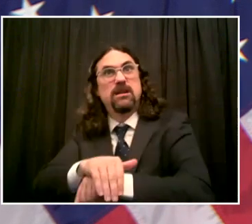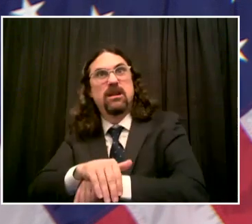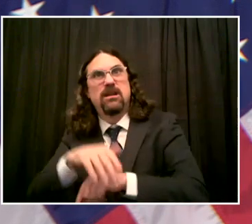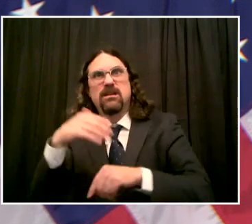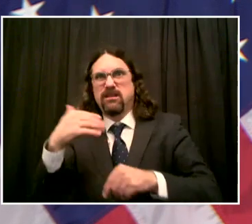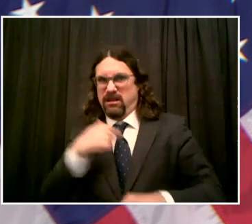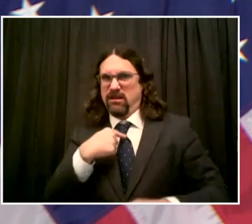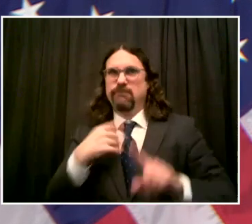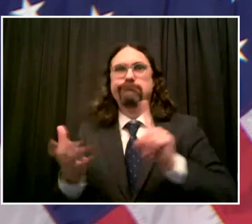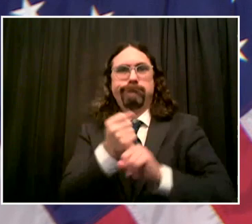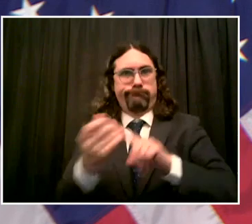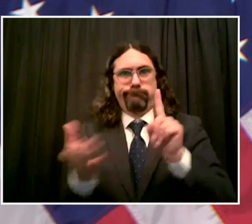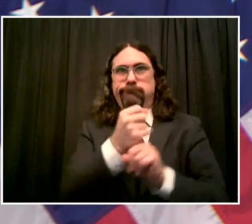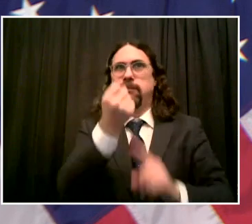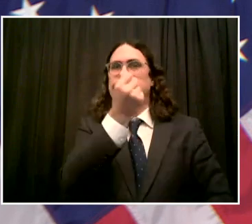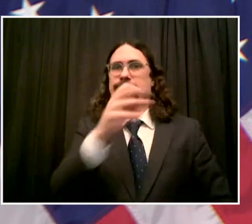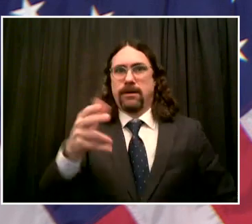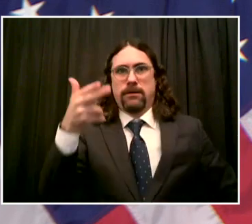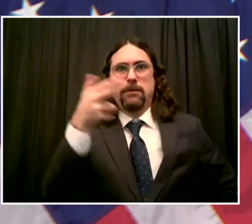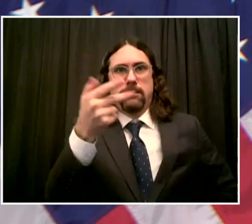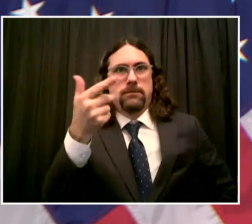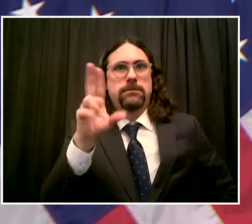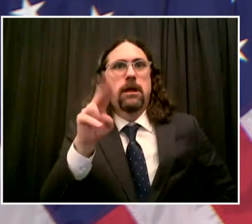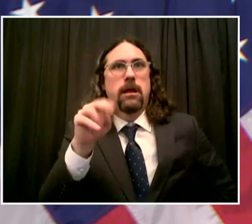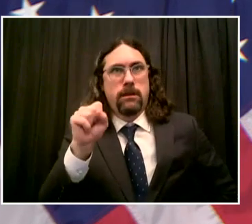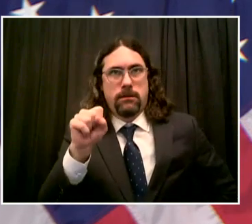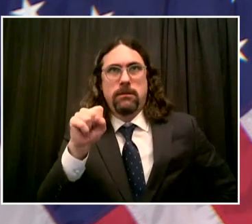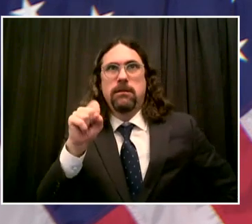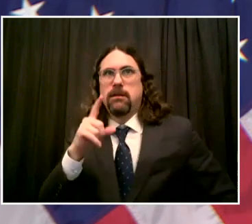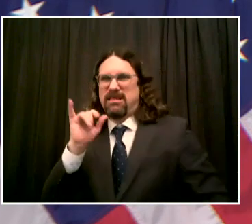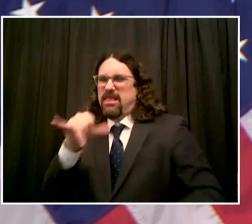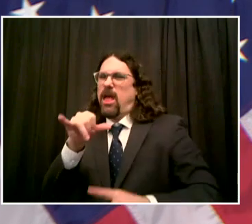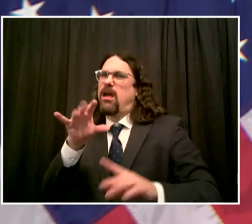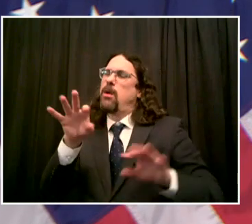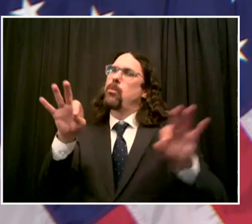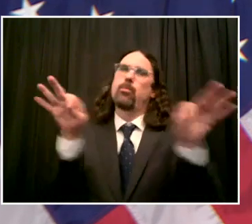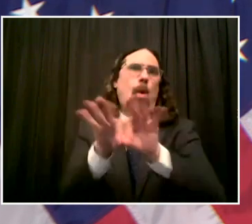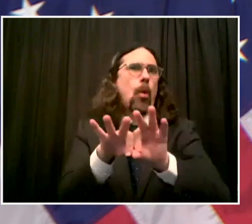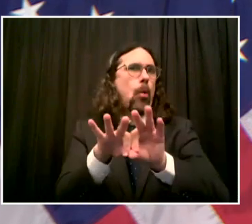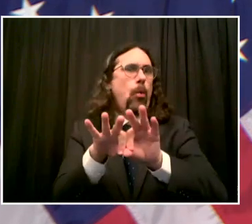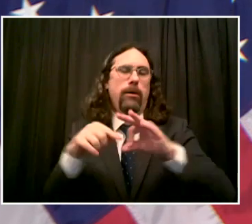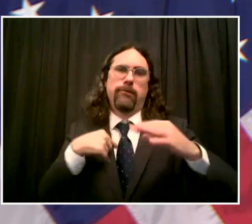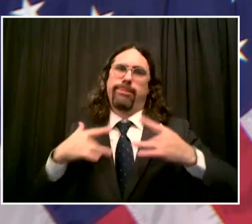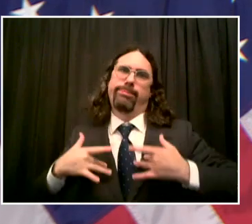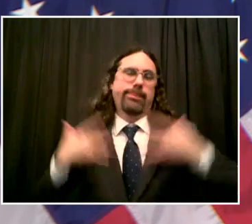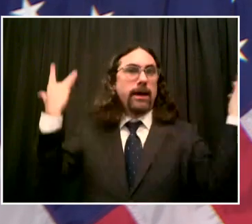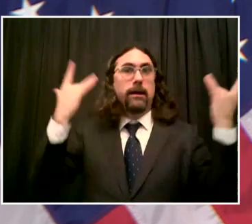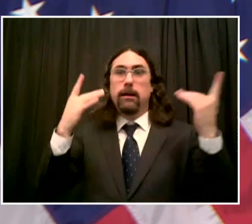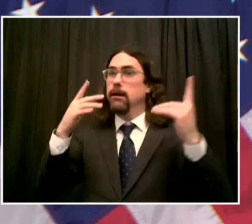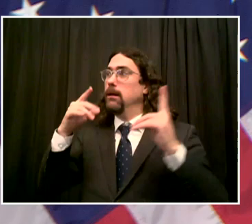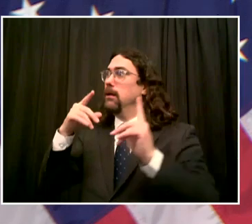STORES AND MAKIG NCRITICAL